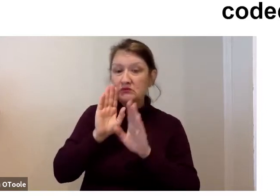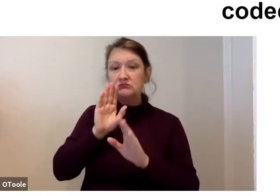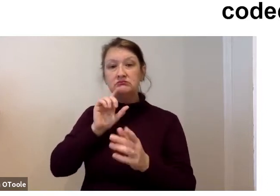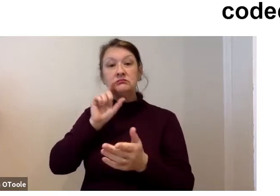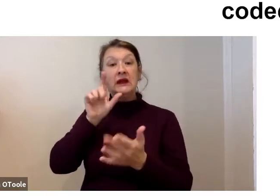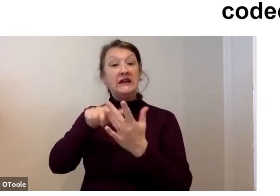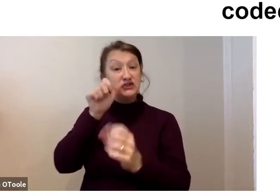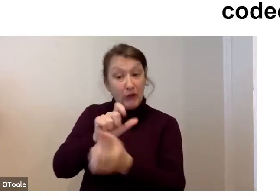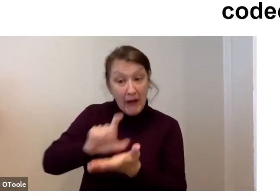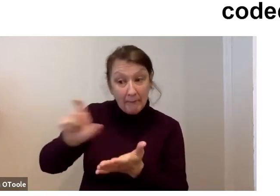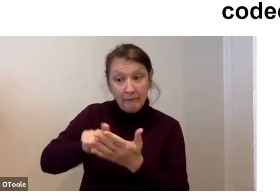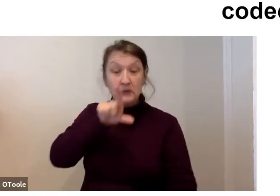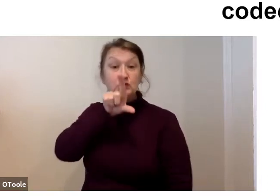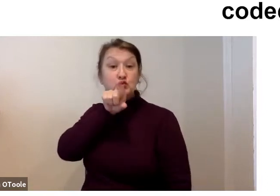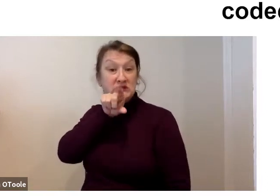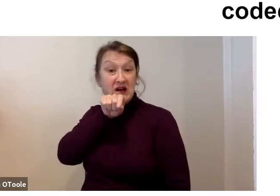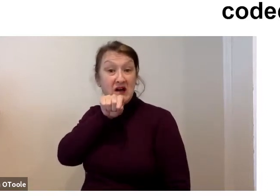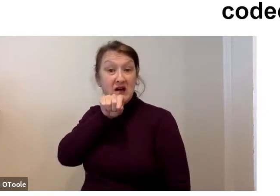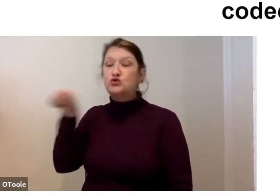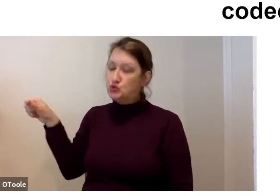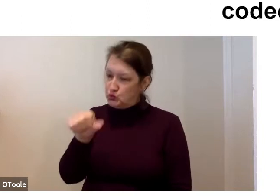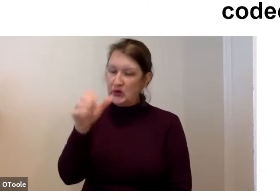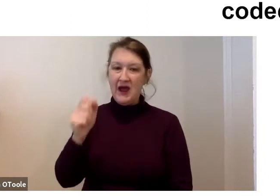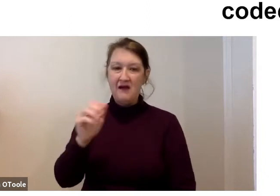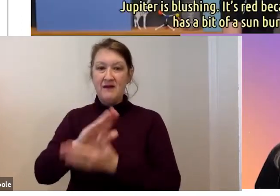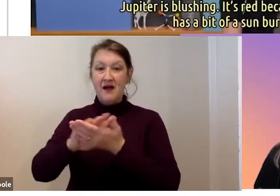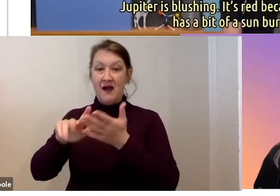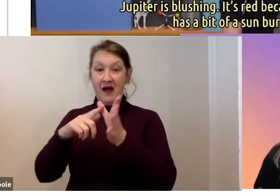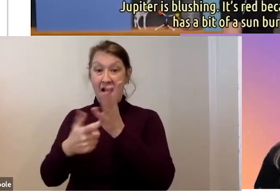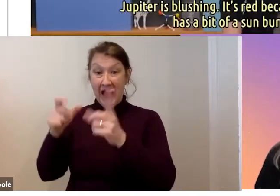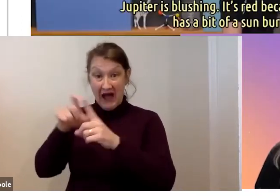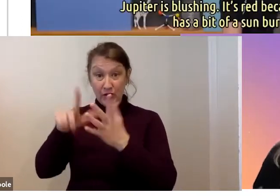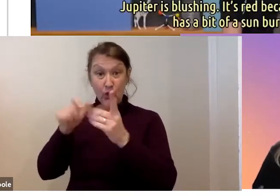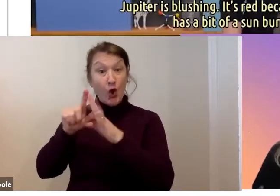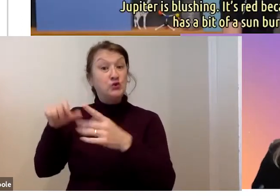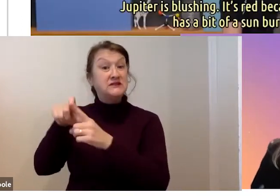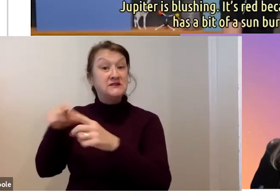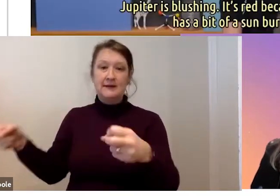should have hardcoded captions. Here we have two examples.